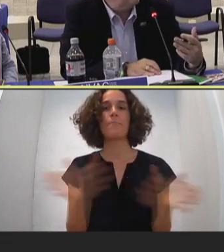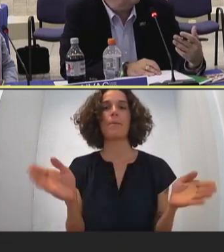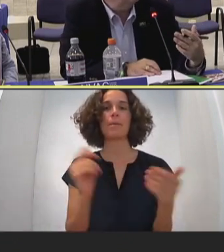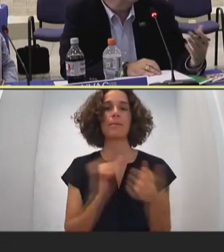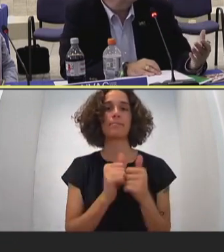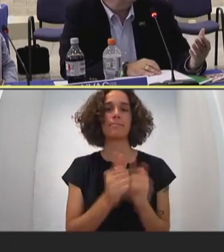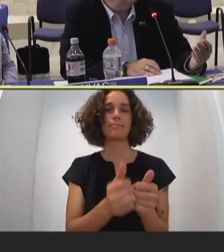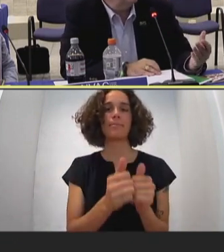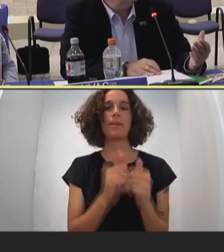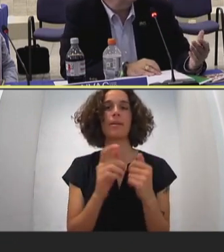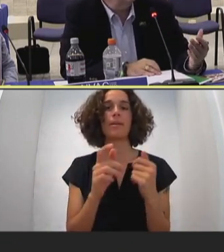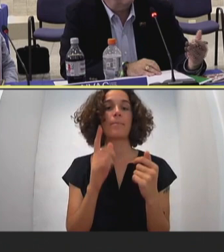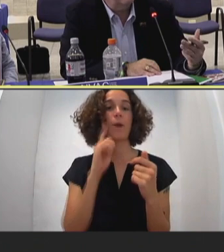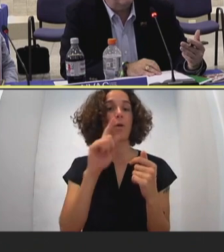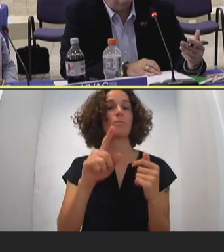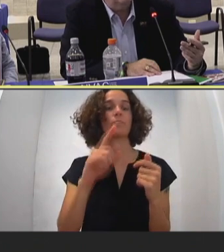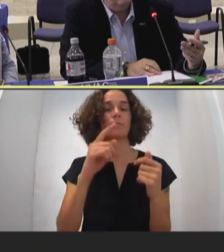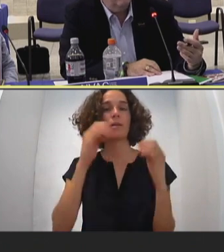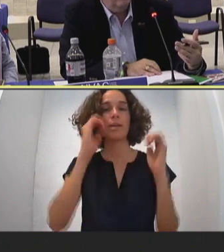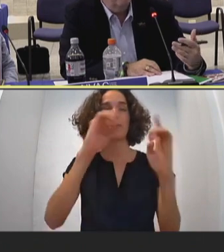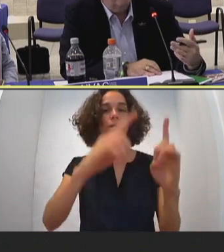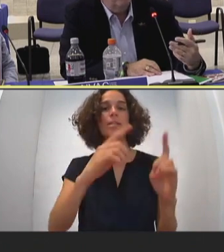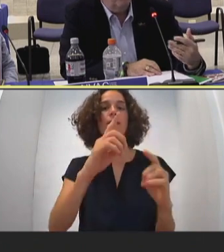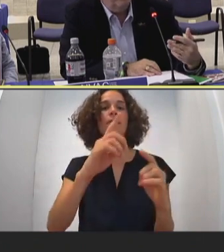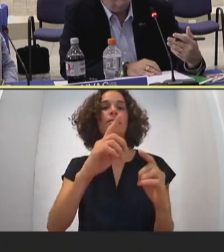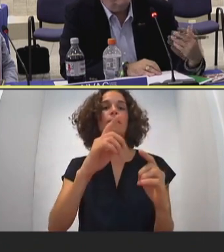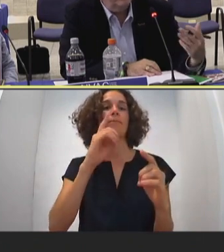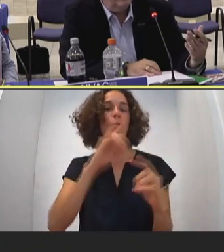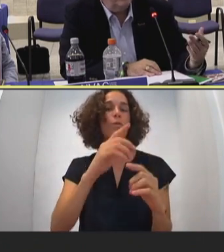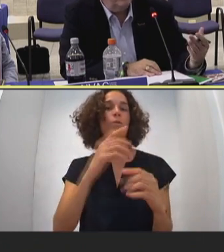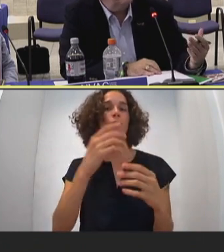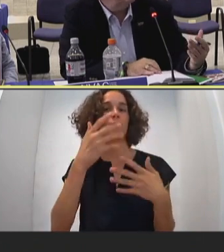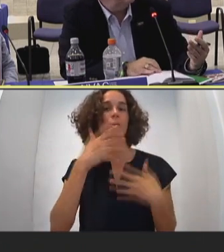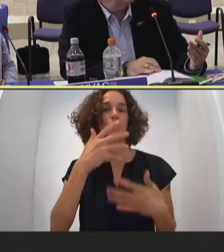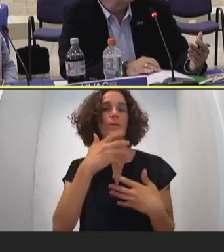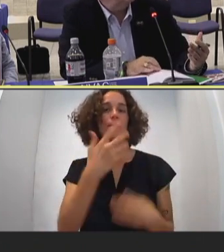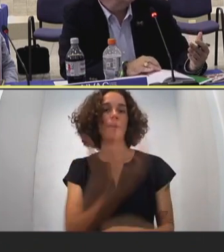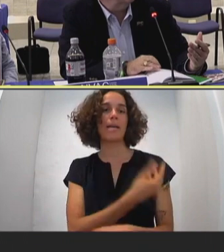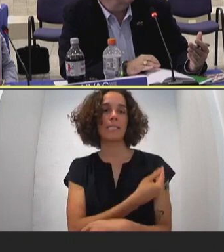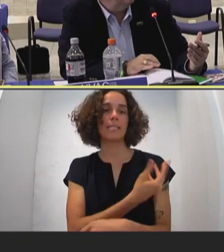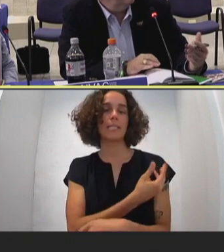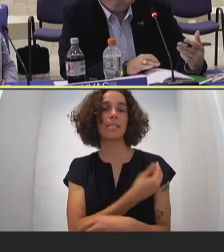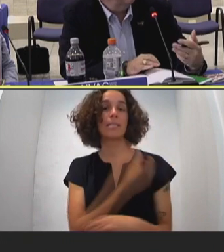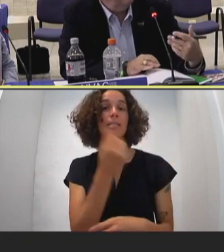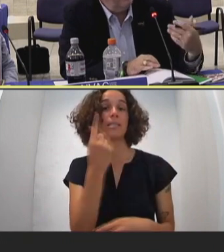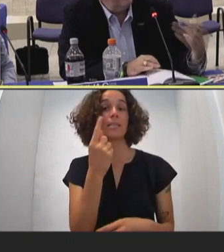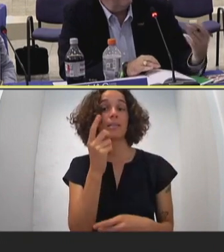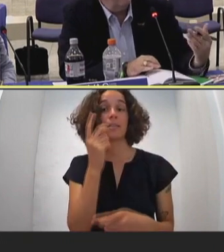respiratory vaccines. But what we are seeing is that the system where patients are already coming